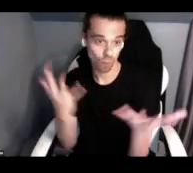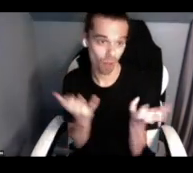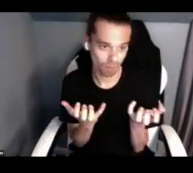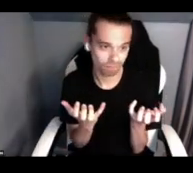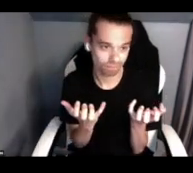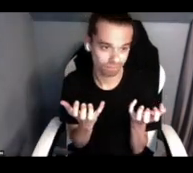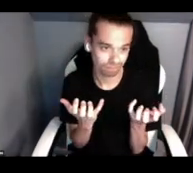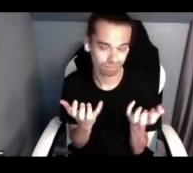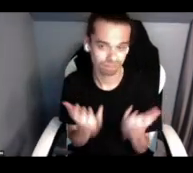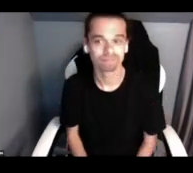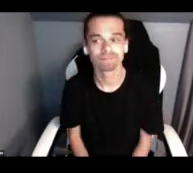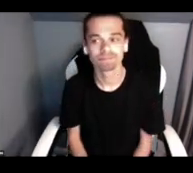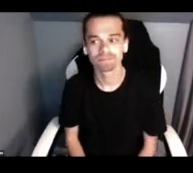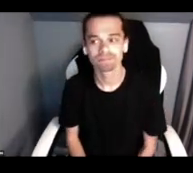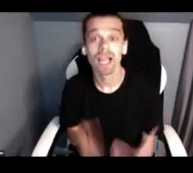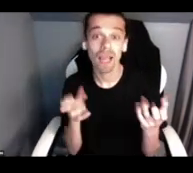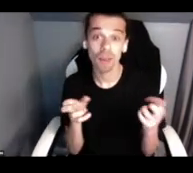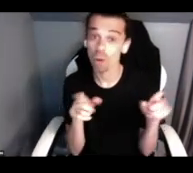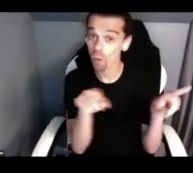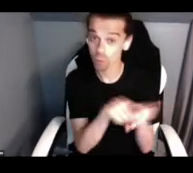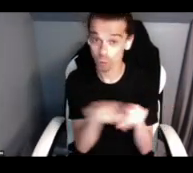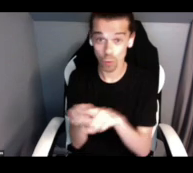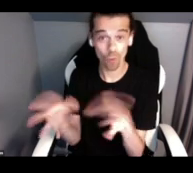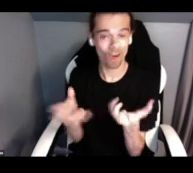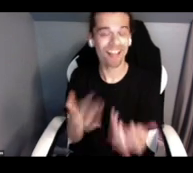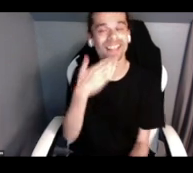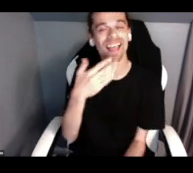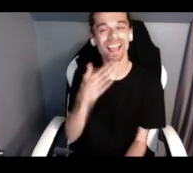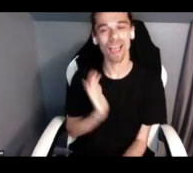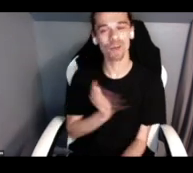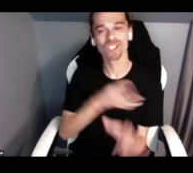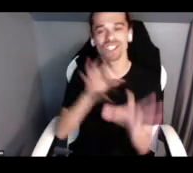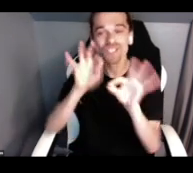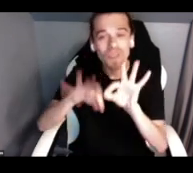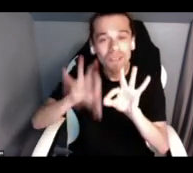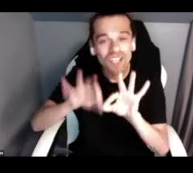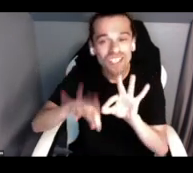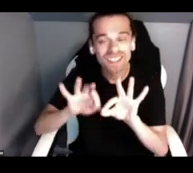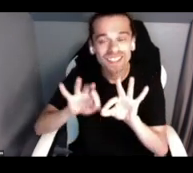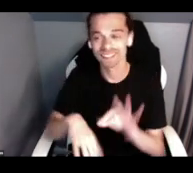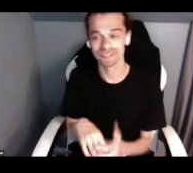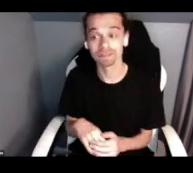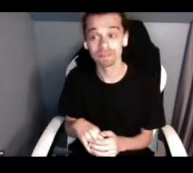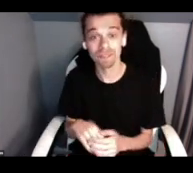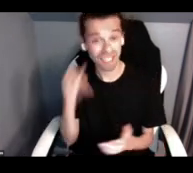I would like to also thank our interpreters. If you have remaining questions,